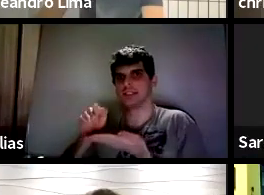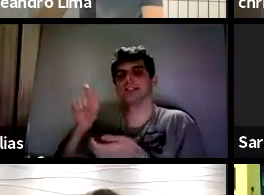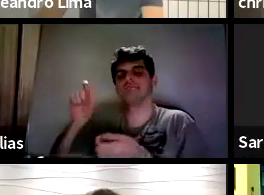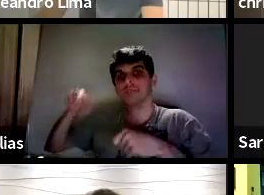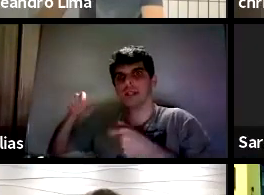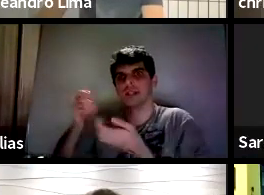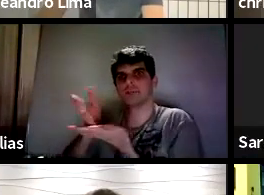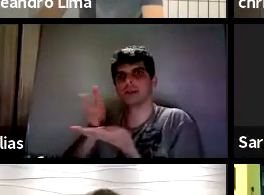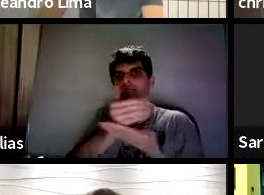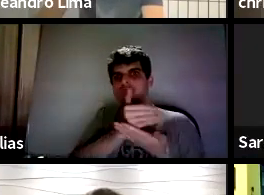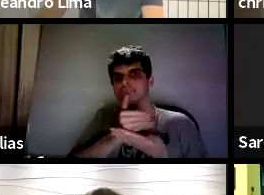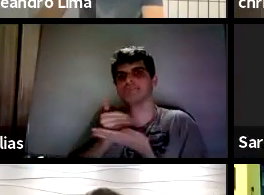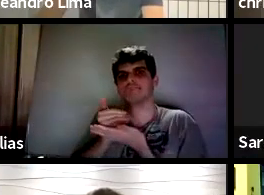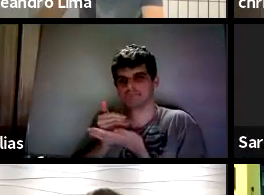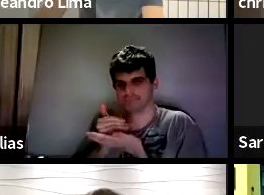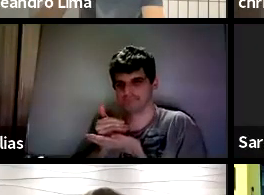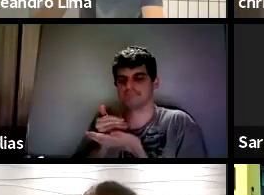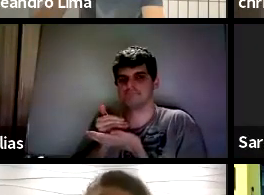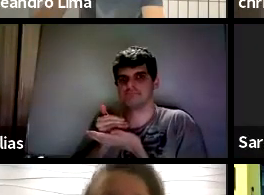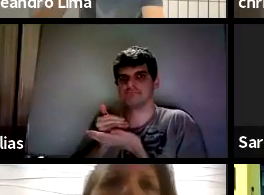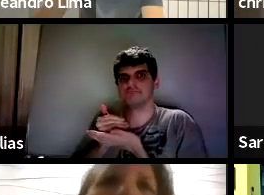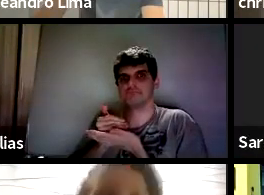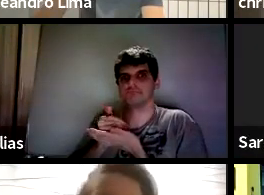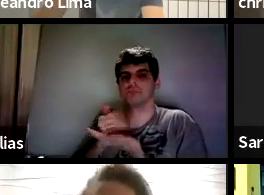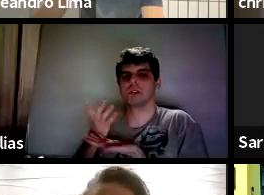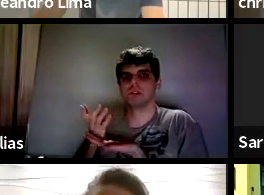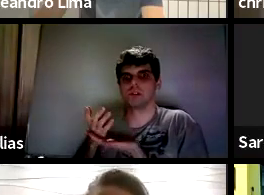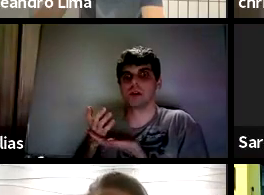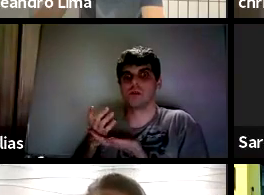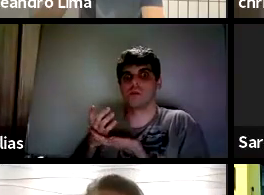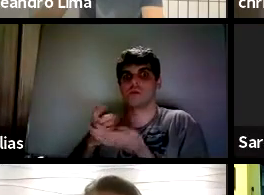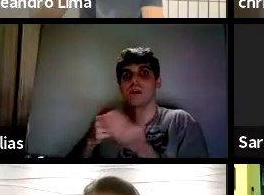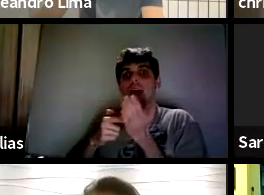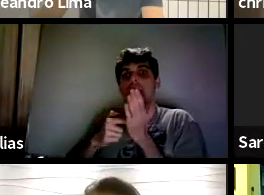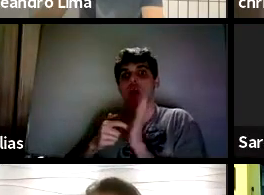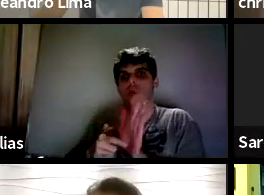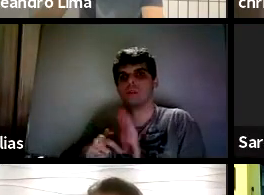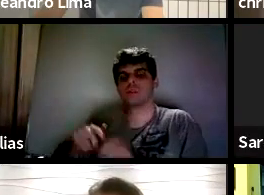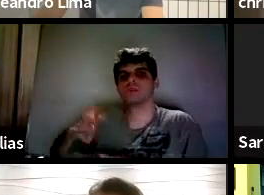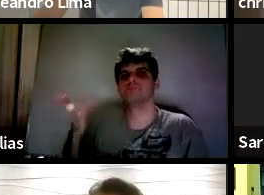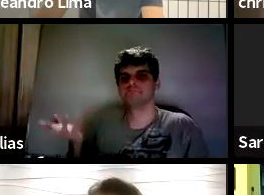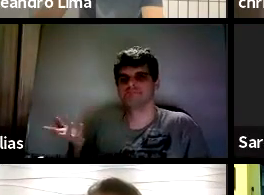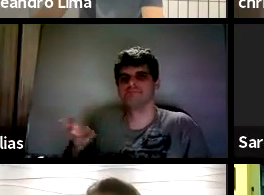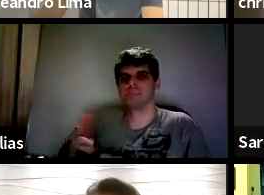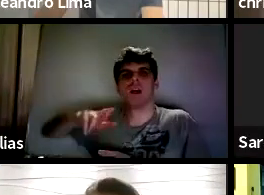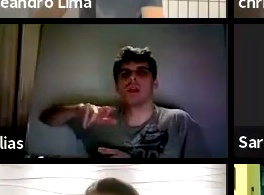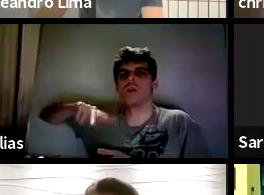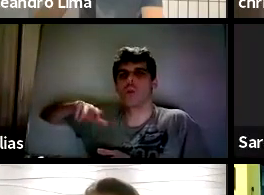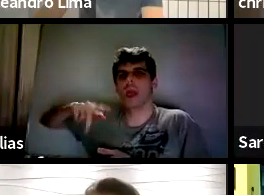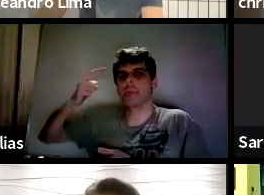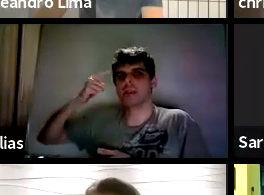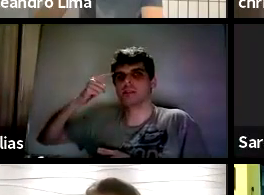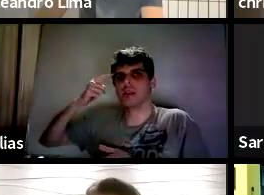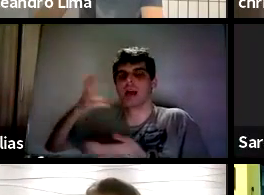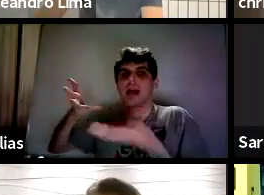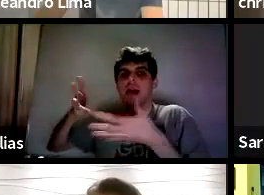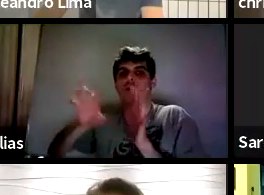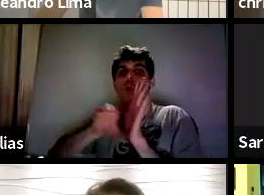And then that for 15. her magic because each project because each project, yet because each project. They can tually, so we'll just sort of curly hair color coding format.